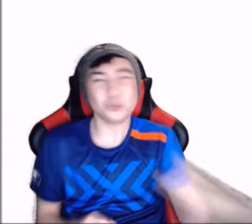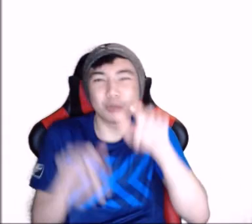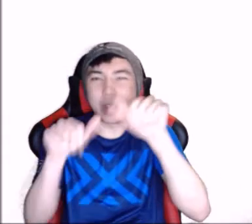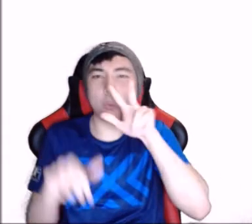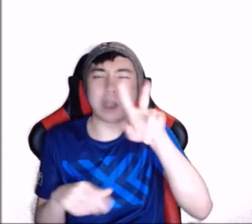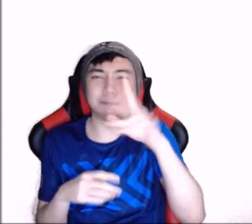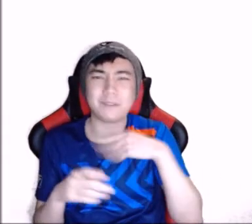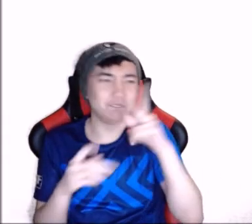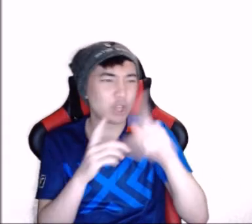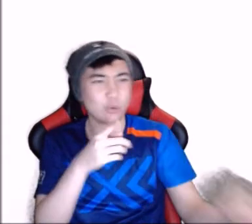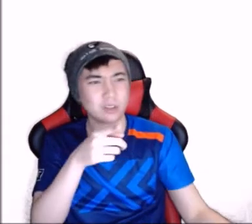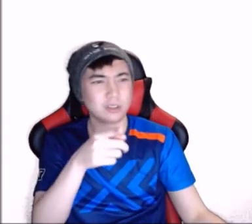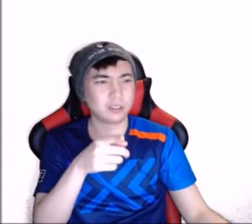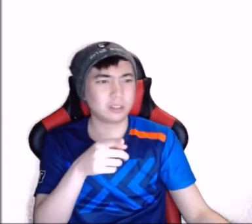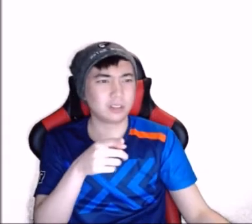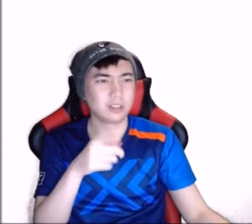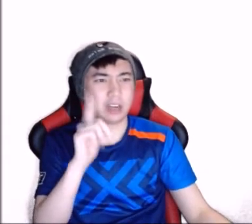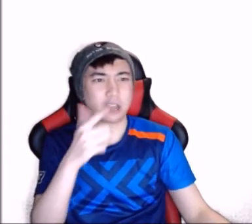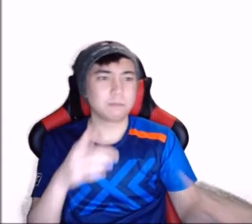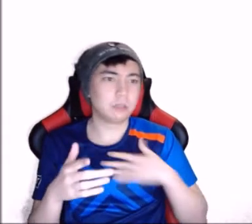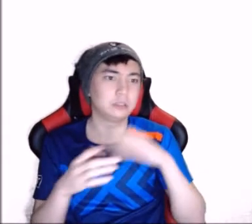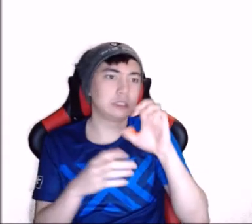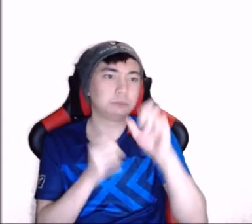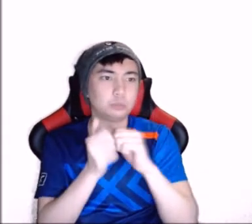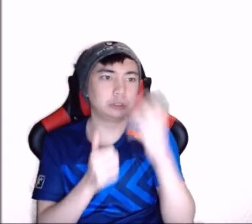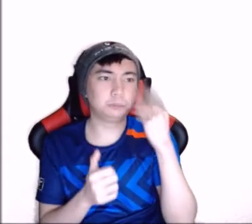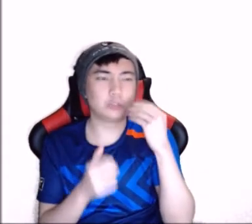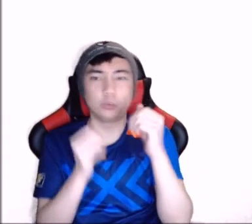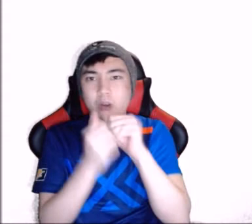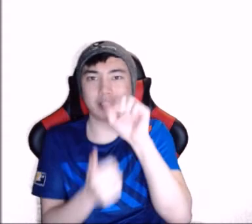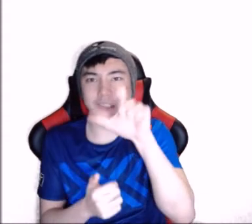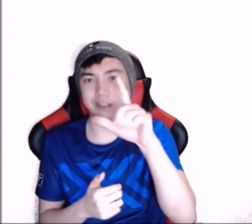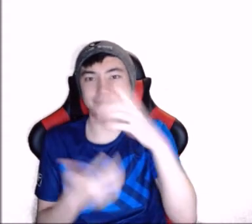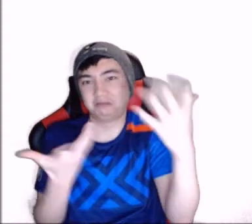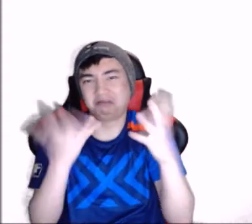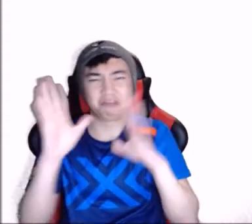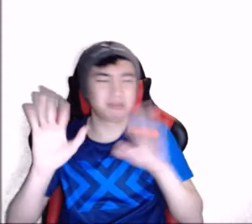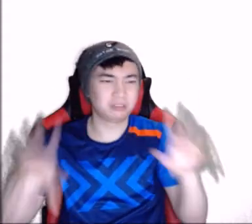You can watch my vlog, "My eSports experience (American Sign Language with CC)" later